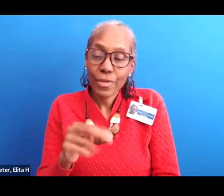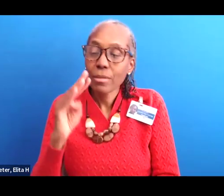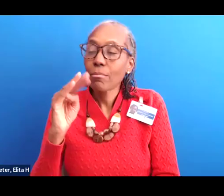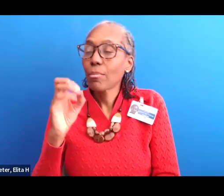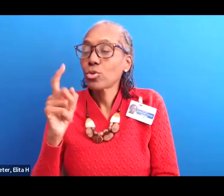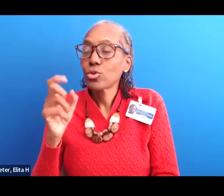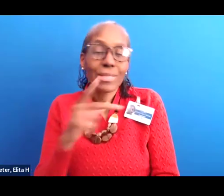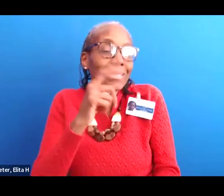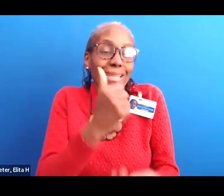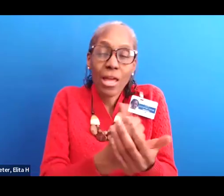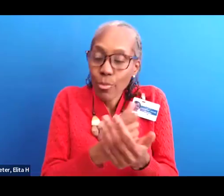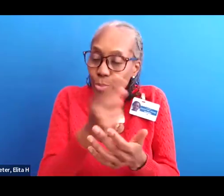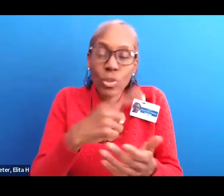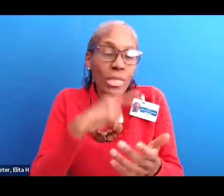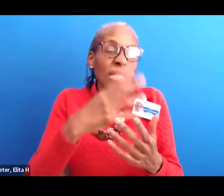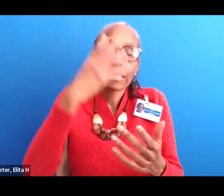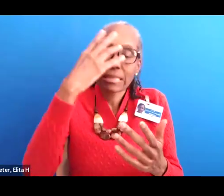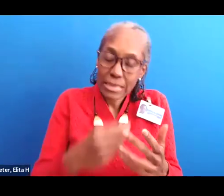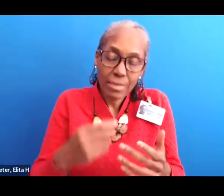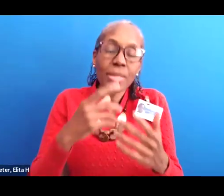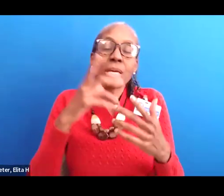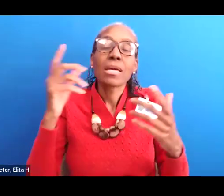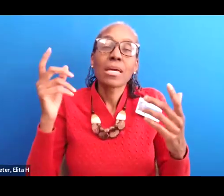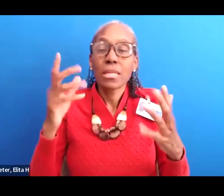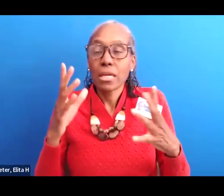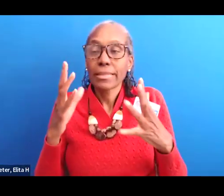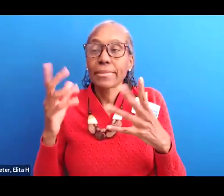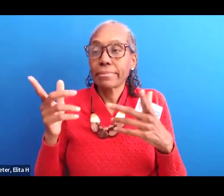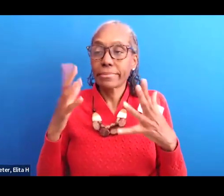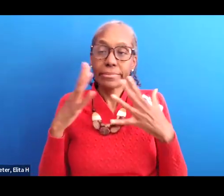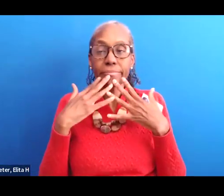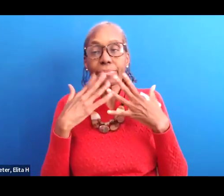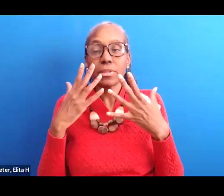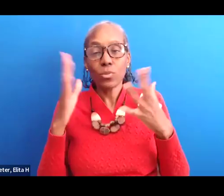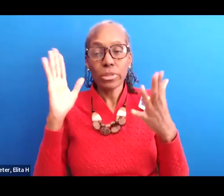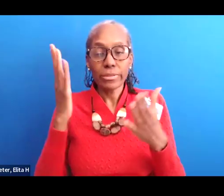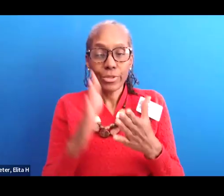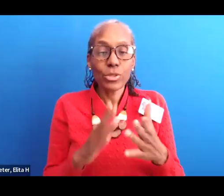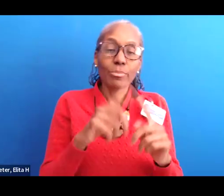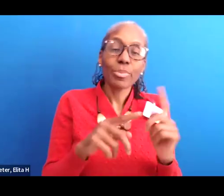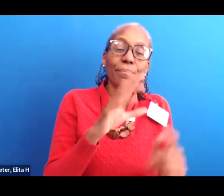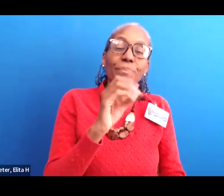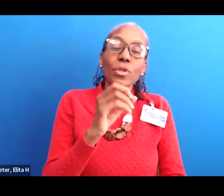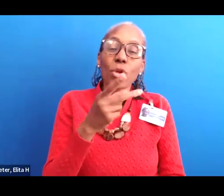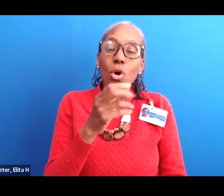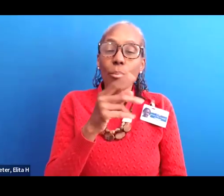It might take the edge off, but it's not going to control the pain. Opioids, narcotics are not going to control the pain.